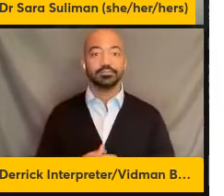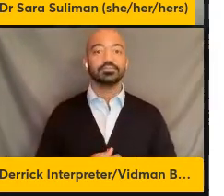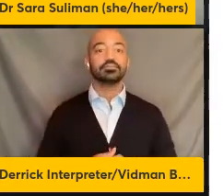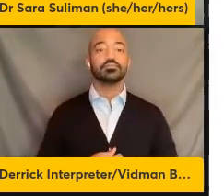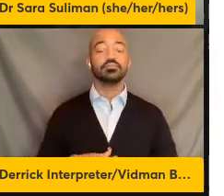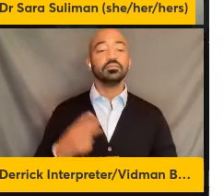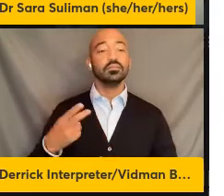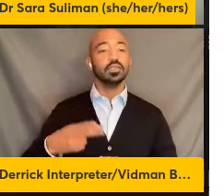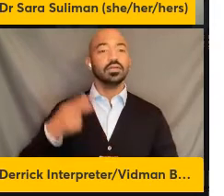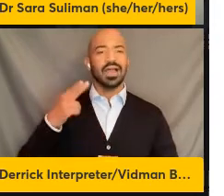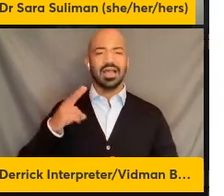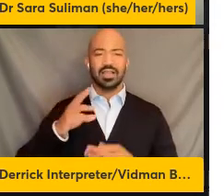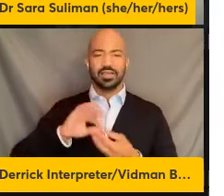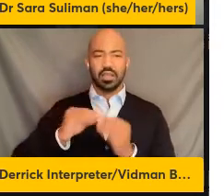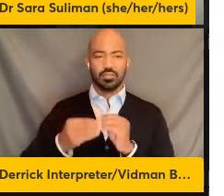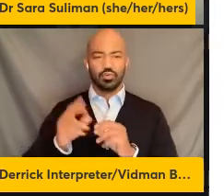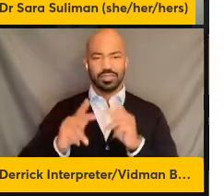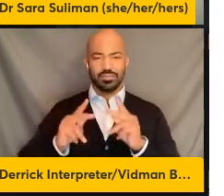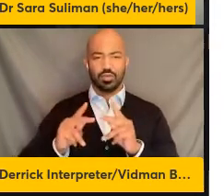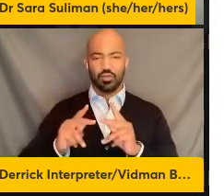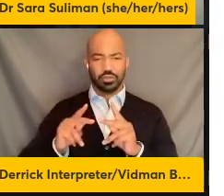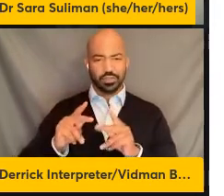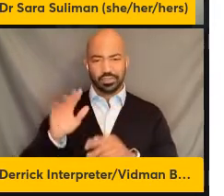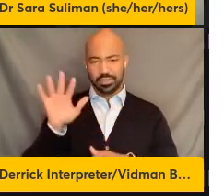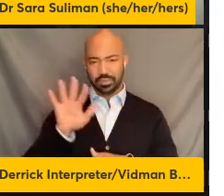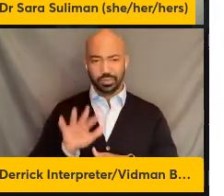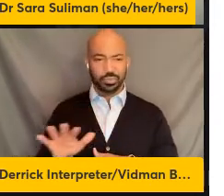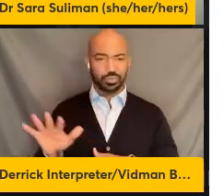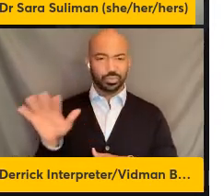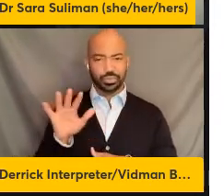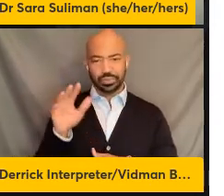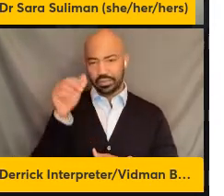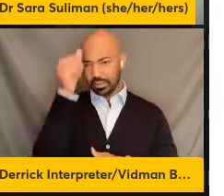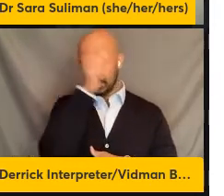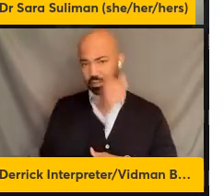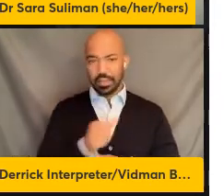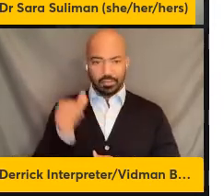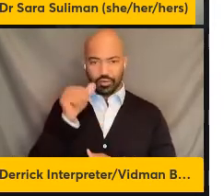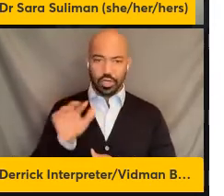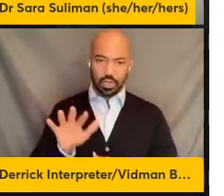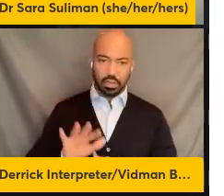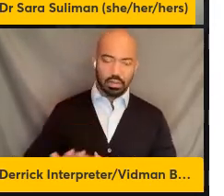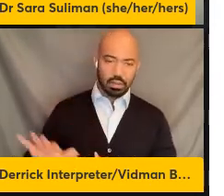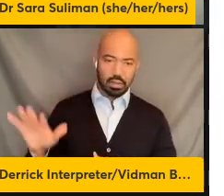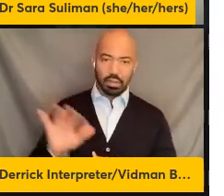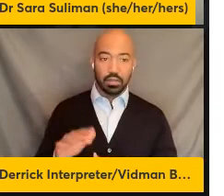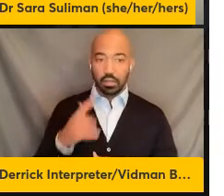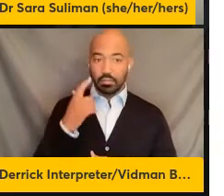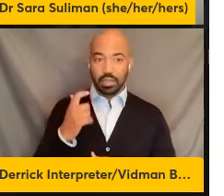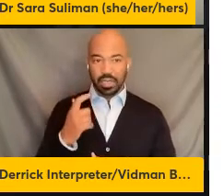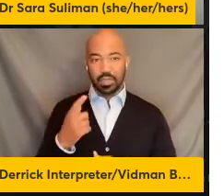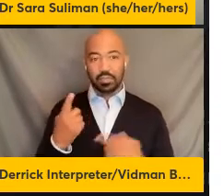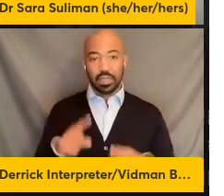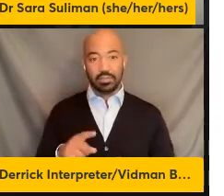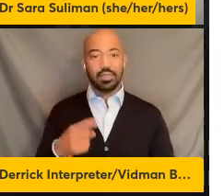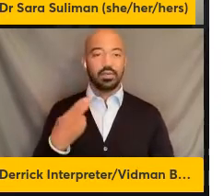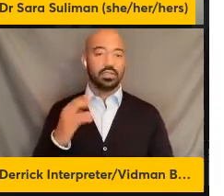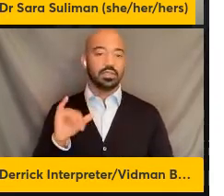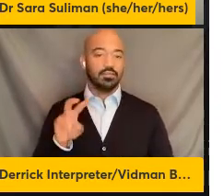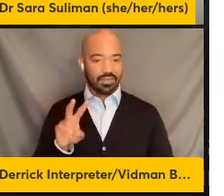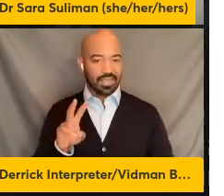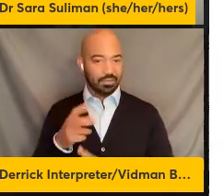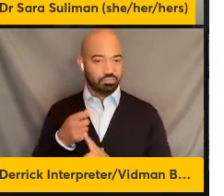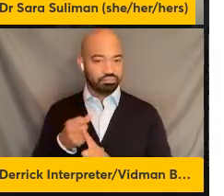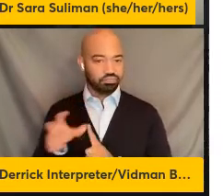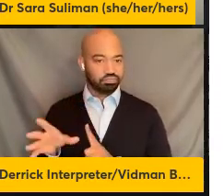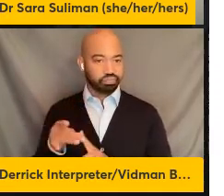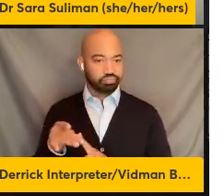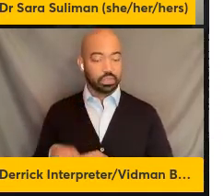cluster of TB incidents in Sub Saharan Africa because of the cold pandemic. HIV, and there are still several areas in the